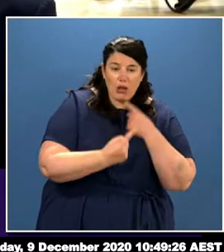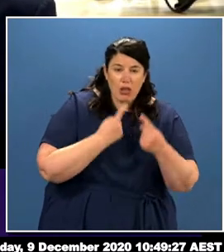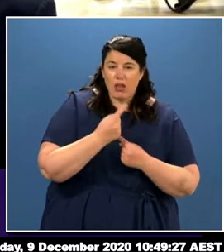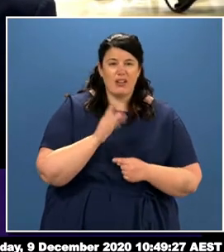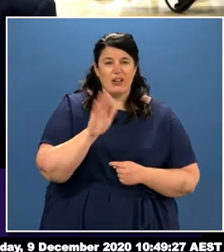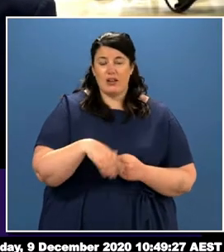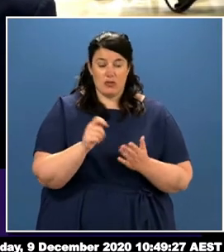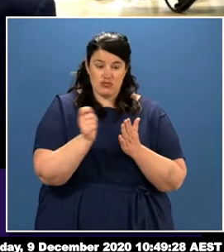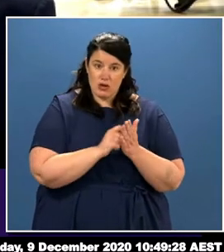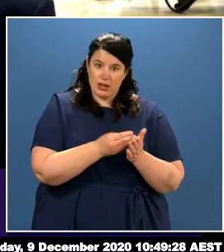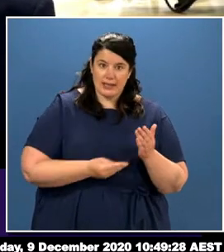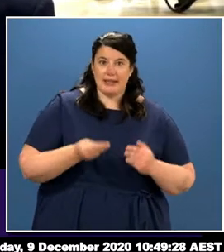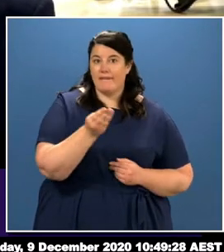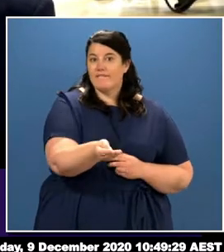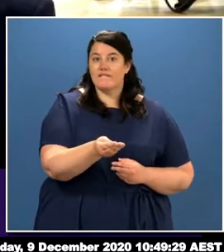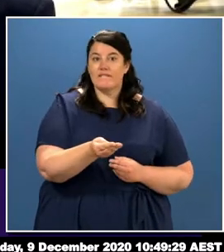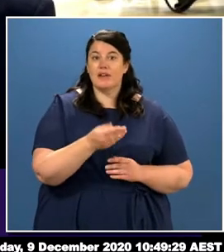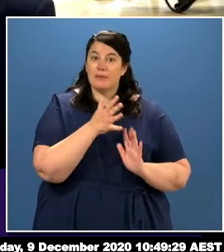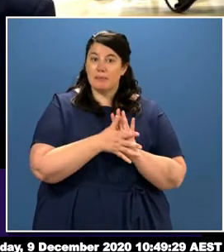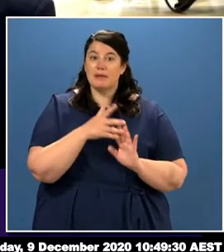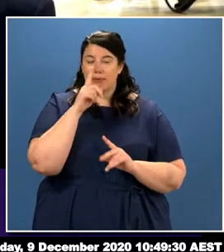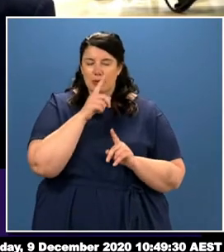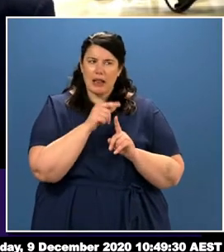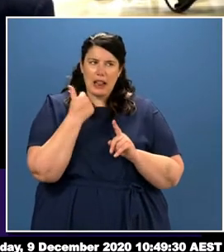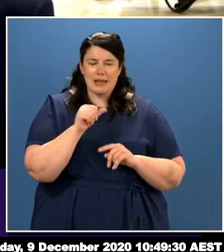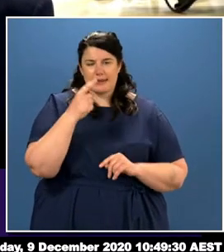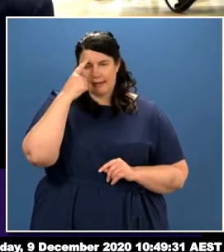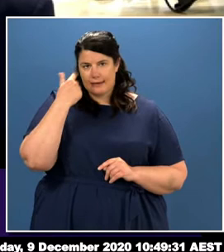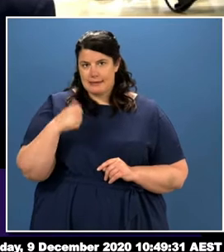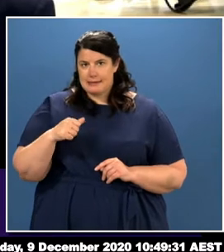And I think sometimes also where people can go back and read it again